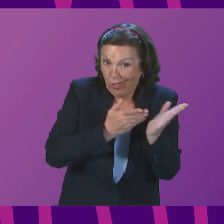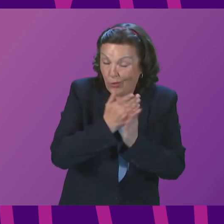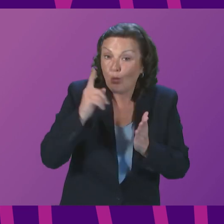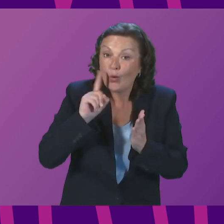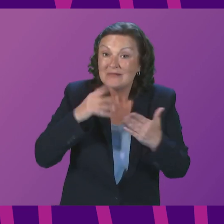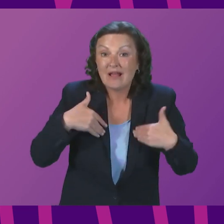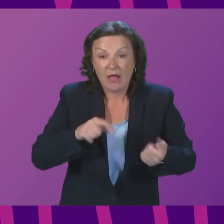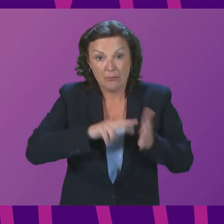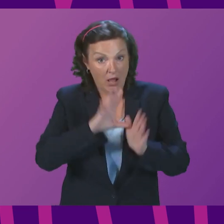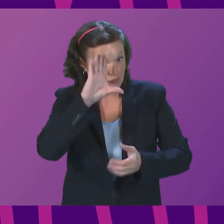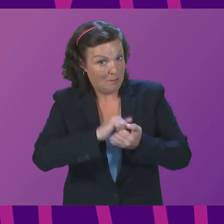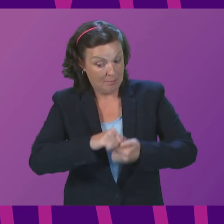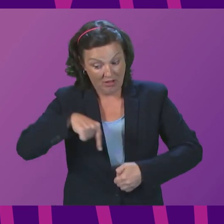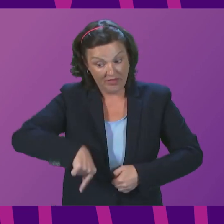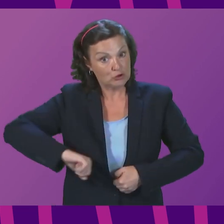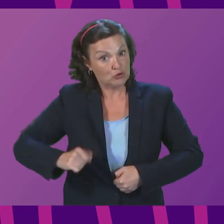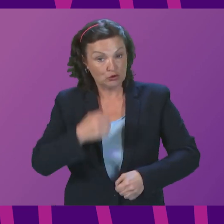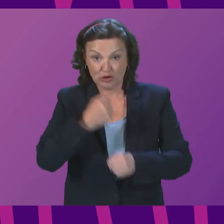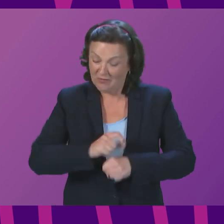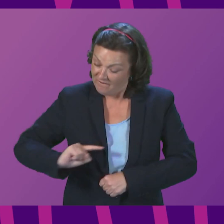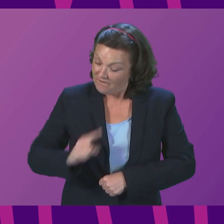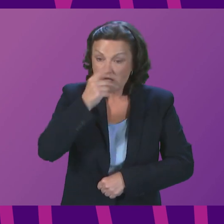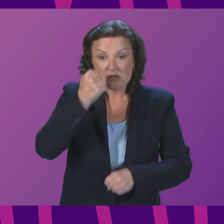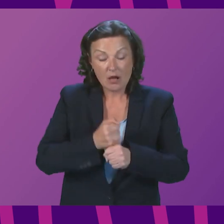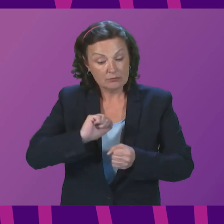As I said, we were the first Government in the UK to produce a plan for women’s health.